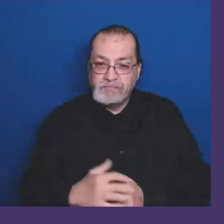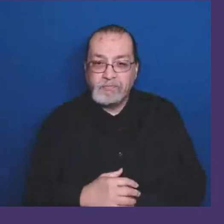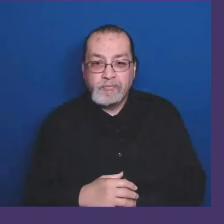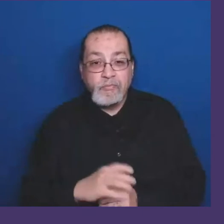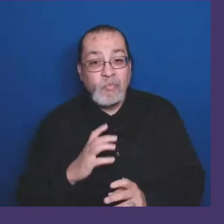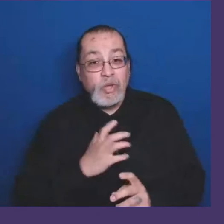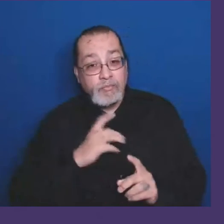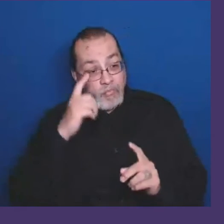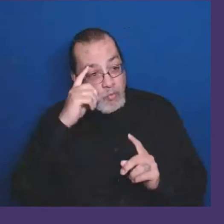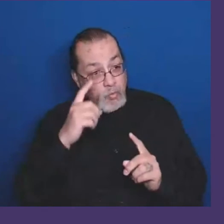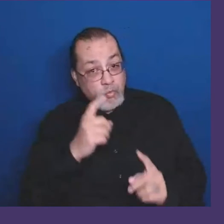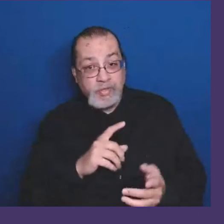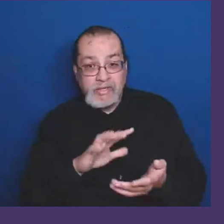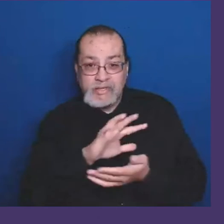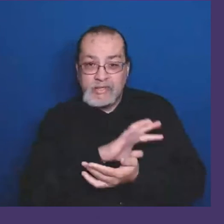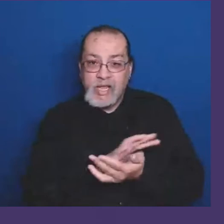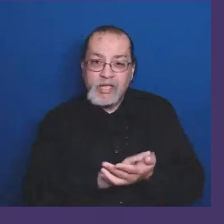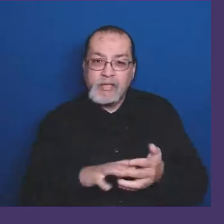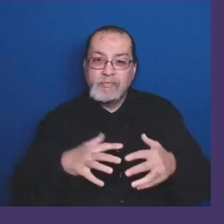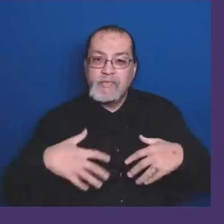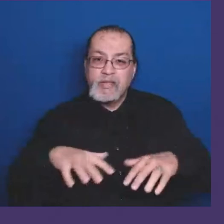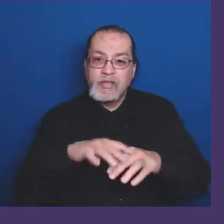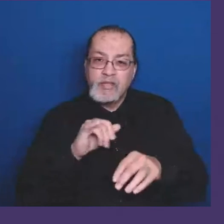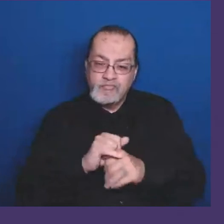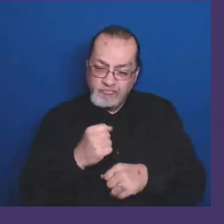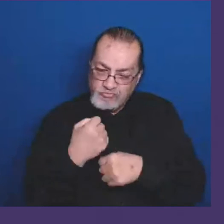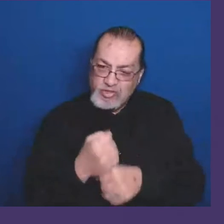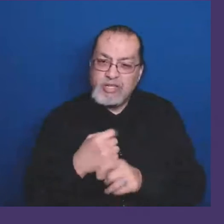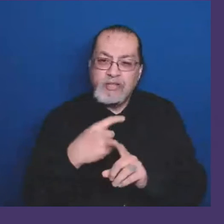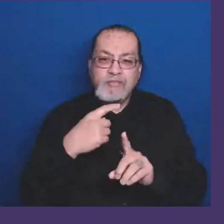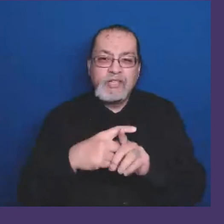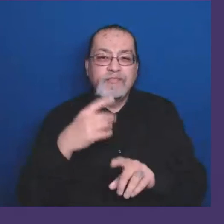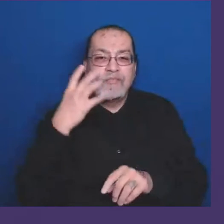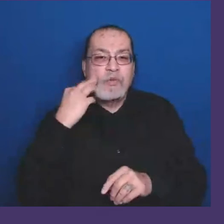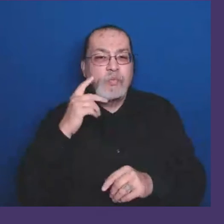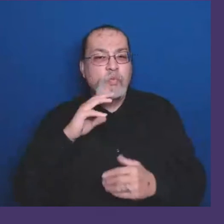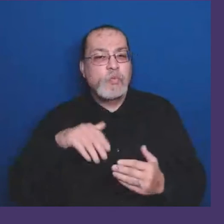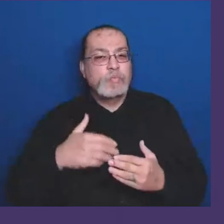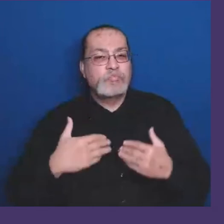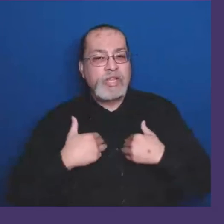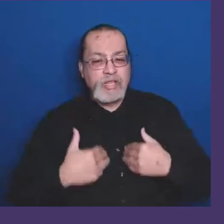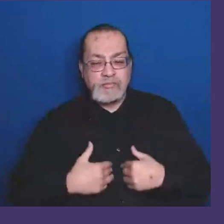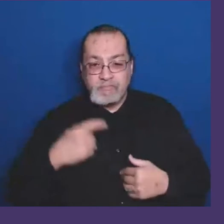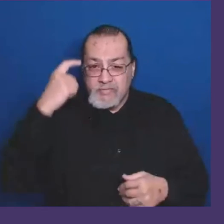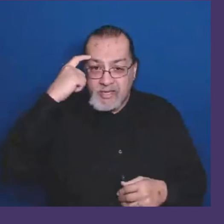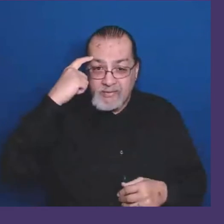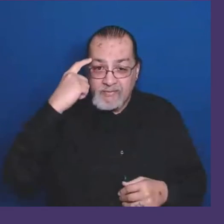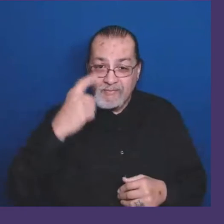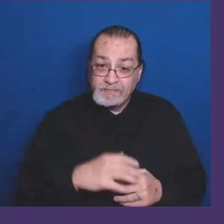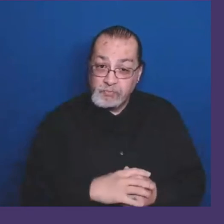our inclusive workplace design goals at each step of the design process, incorporating feedback from our employees with